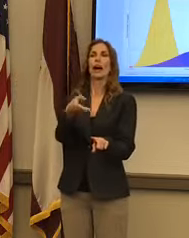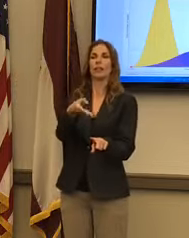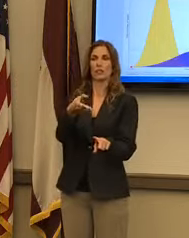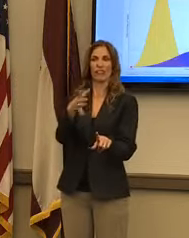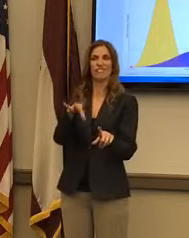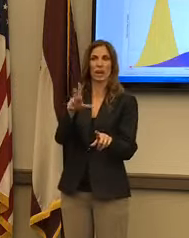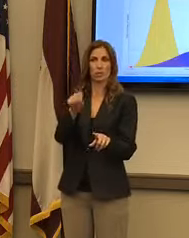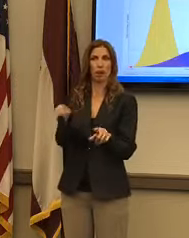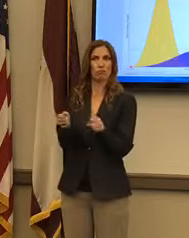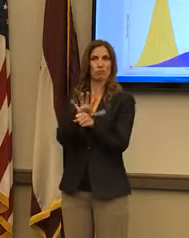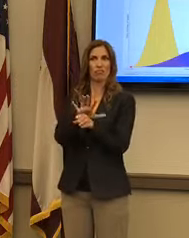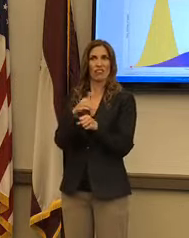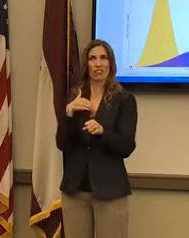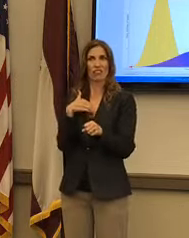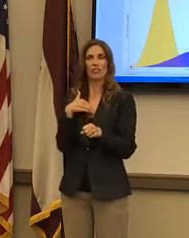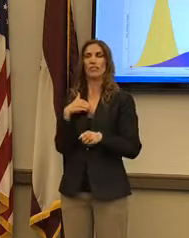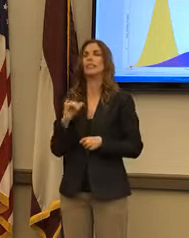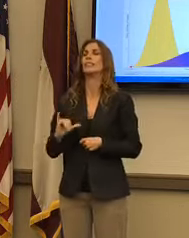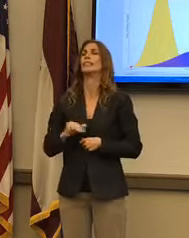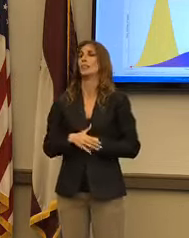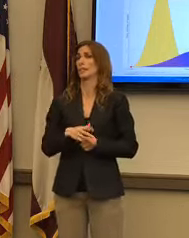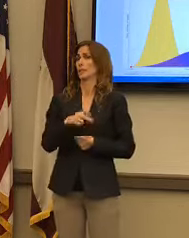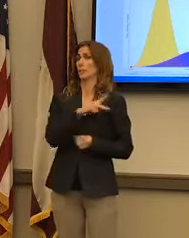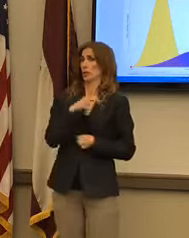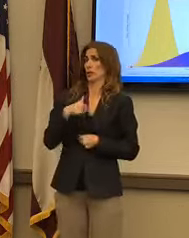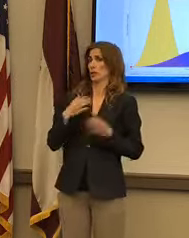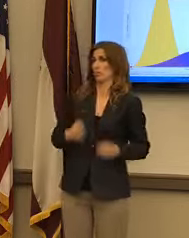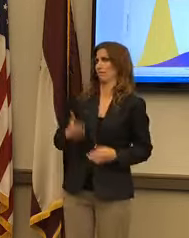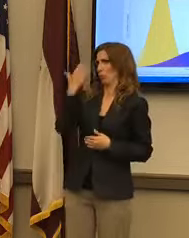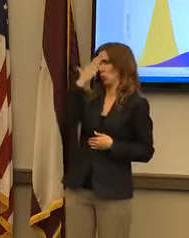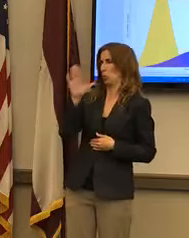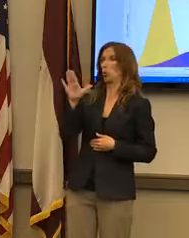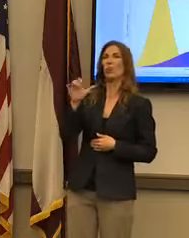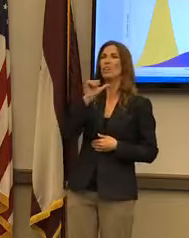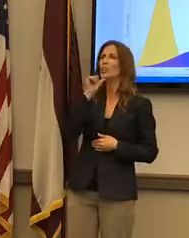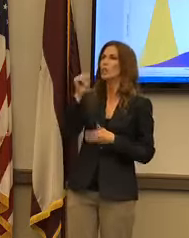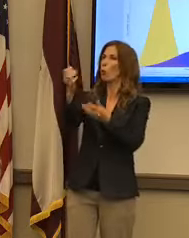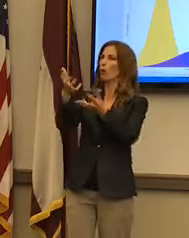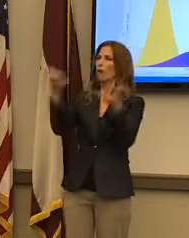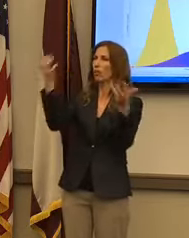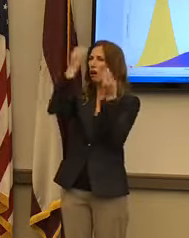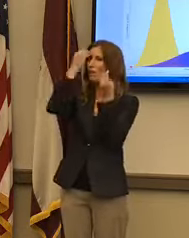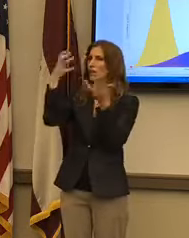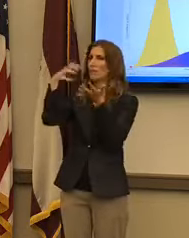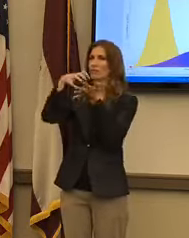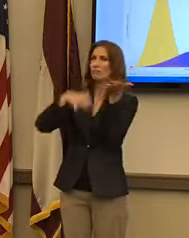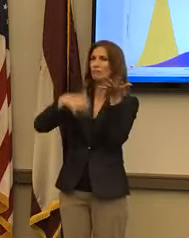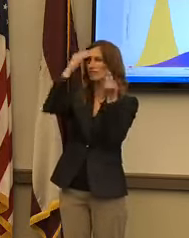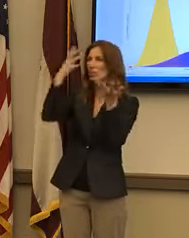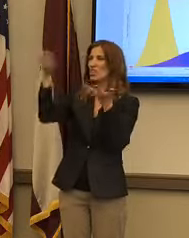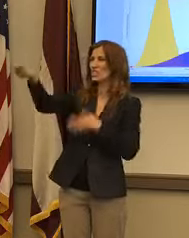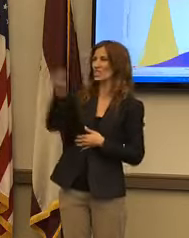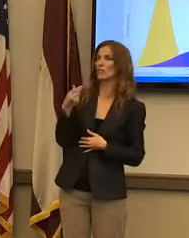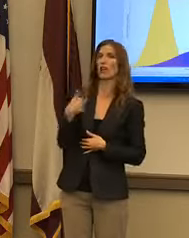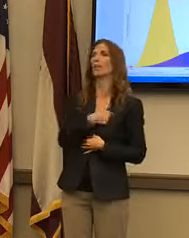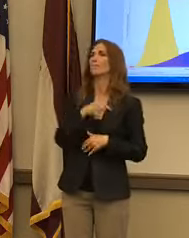covid positive so I'm not personally aware and I don't actually get that level of data in our reporting but I'm still reading the medical literature